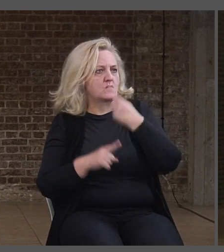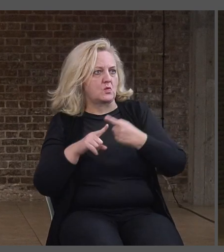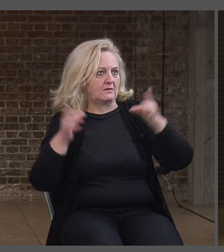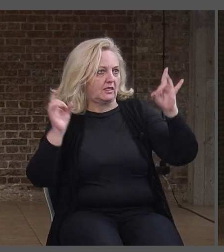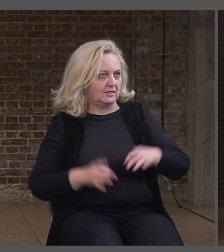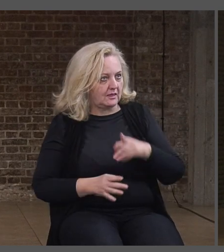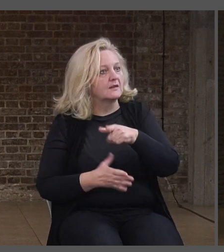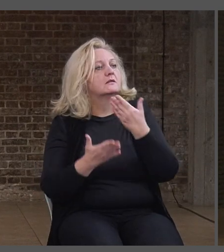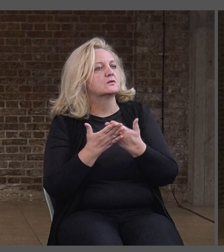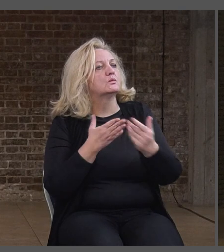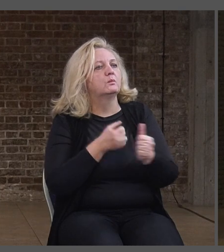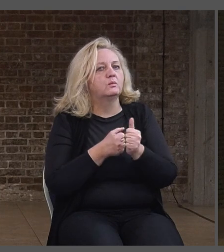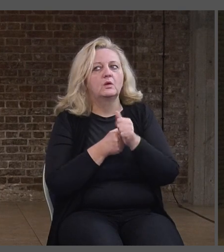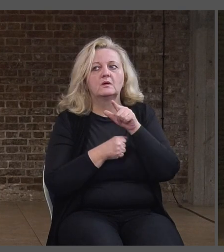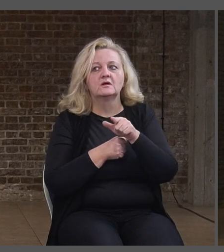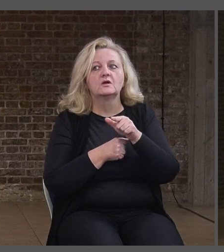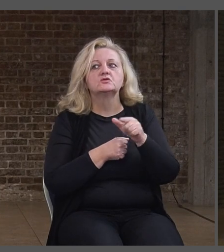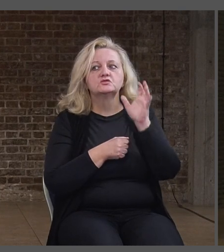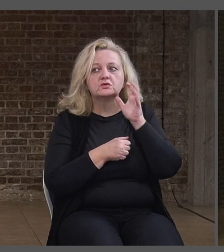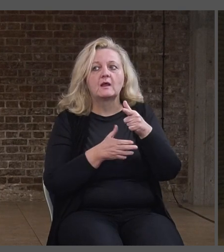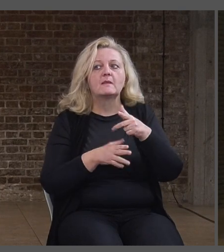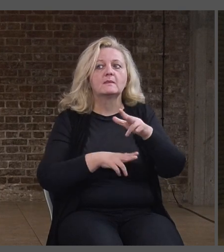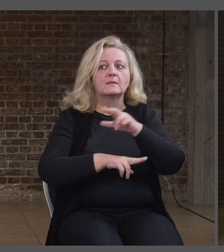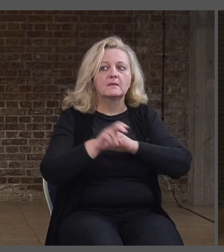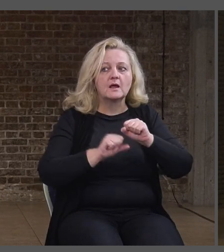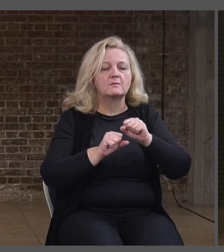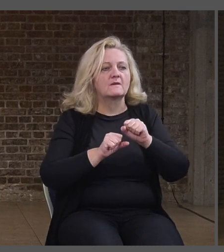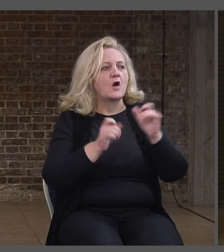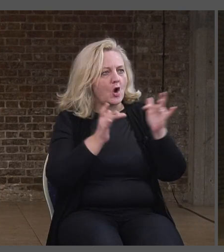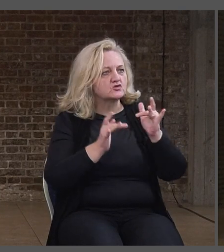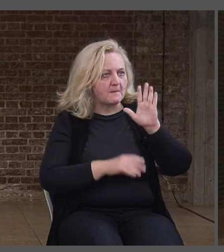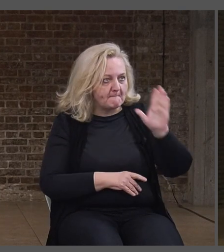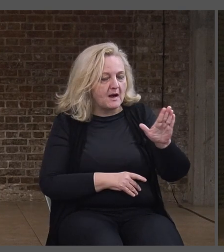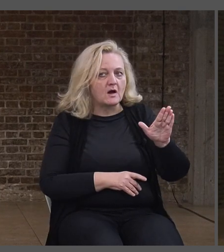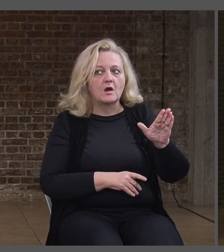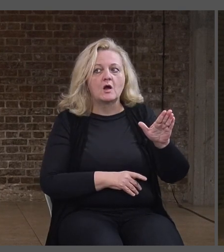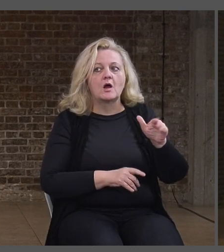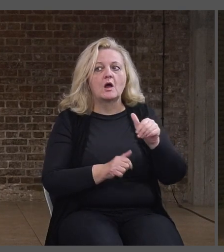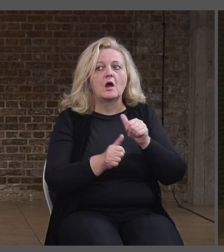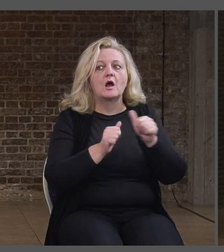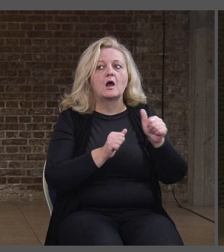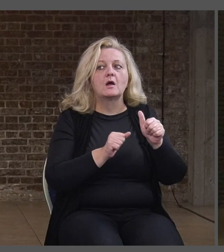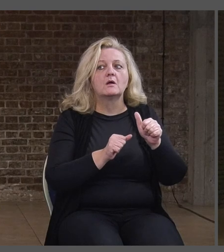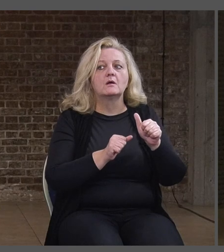because when they found out that they are disabled, that they have a certificate, they automatically they have to employ for 7 hours,